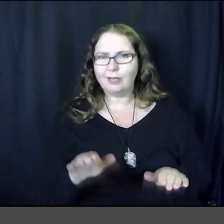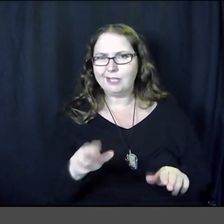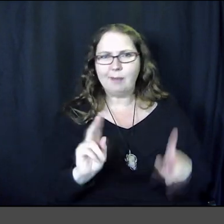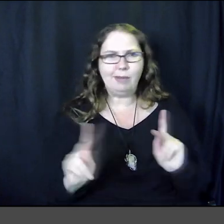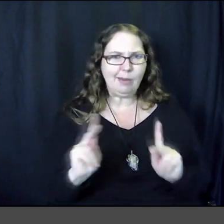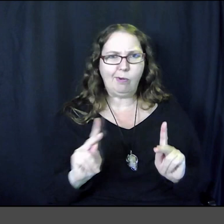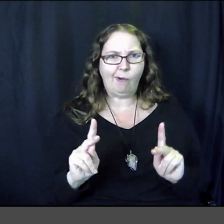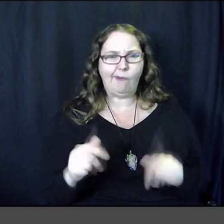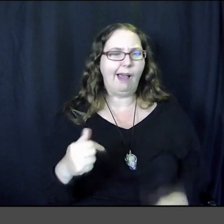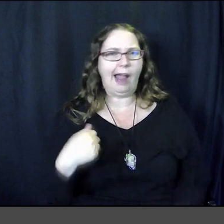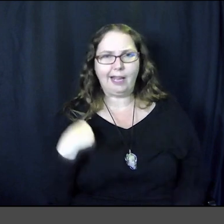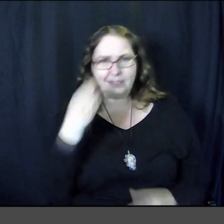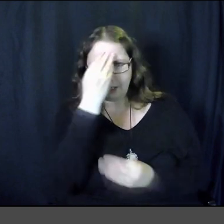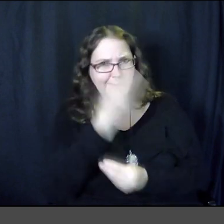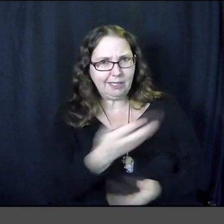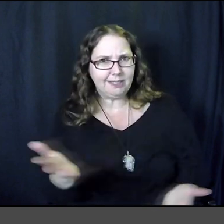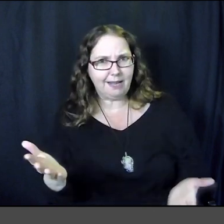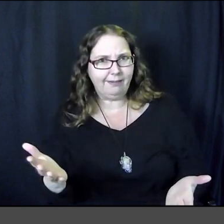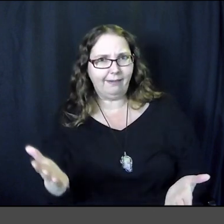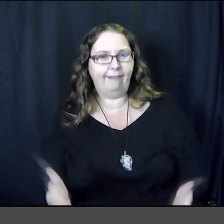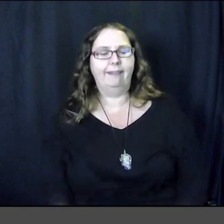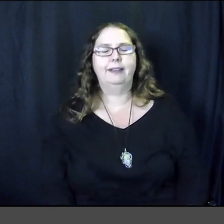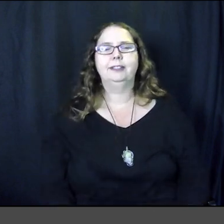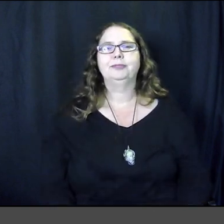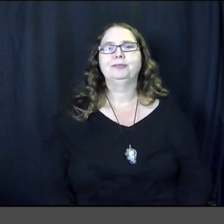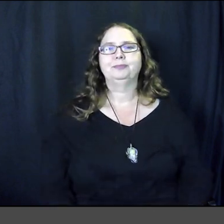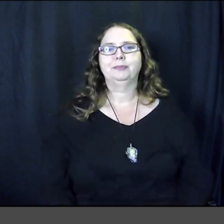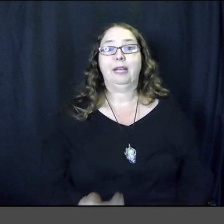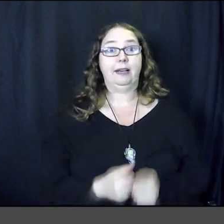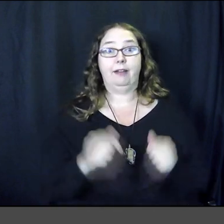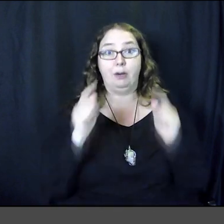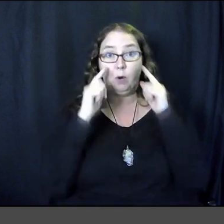AND EVERYBODY OPENED THEIR EYES AND SAID, WELL, I WANT TO MAKE AN ANNOUNCEMENT.